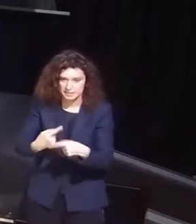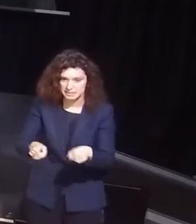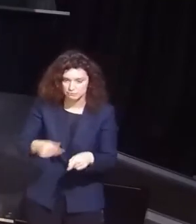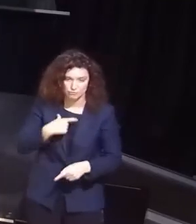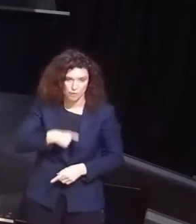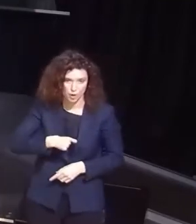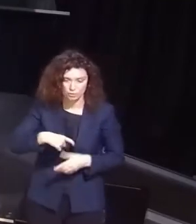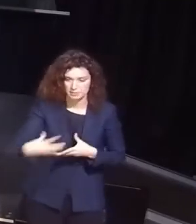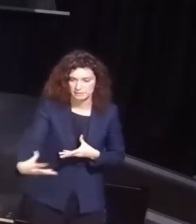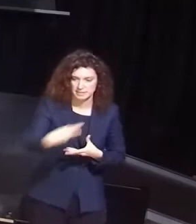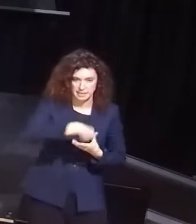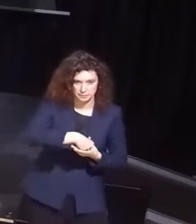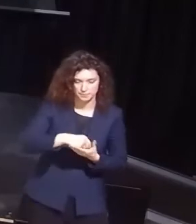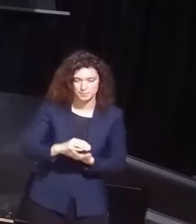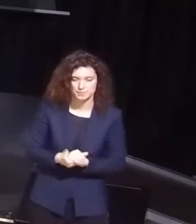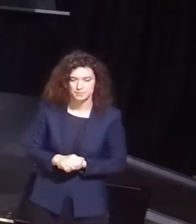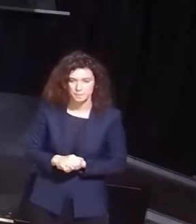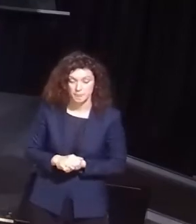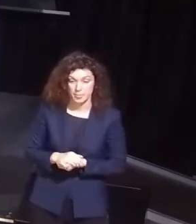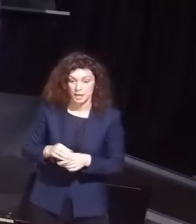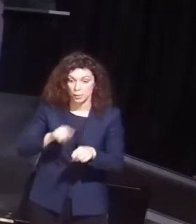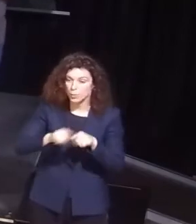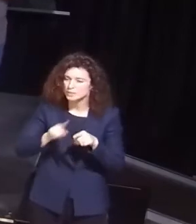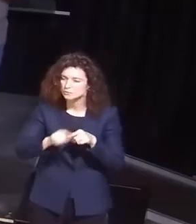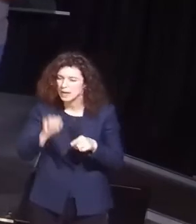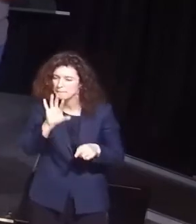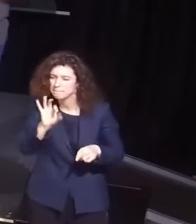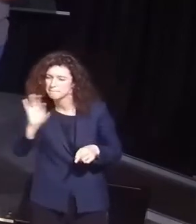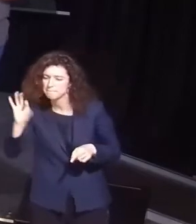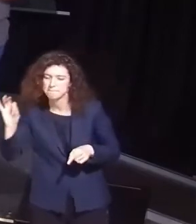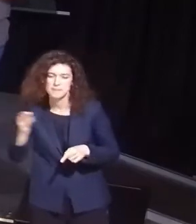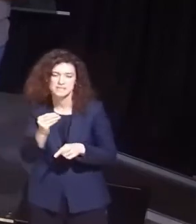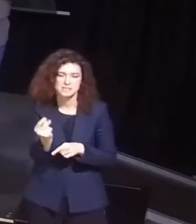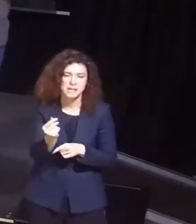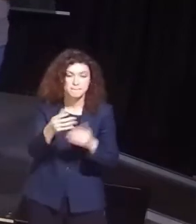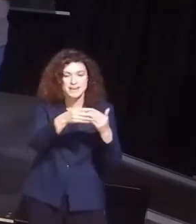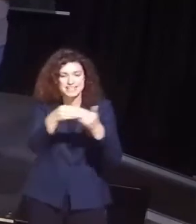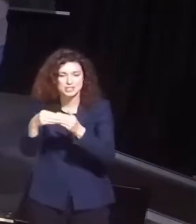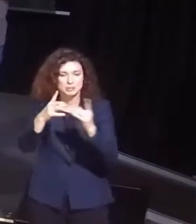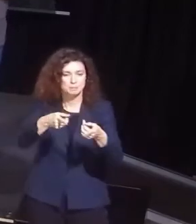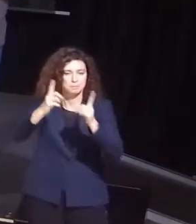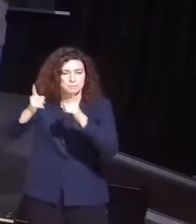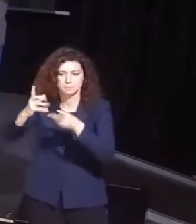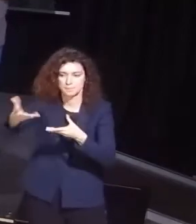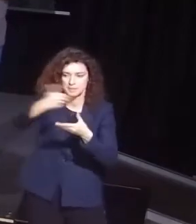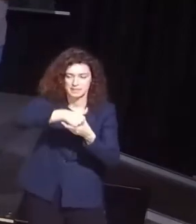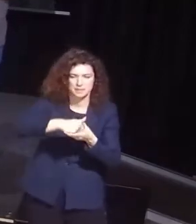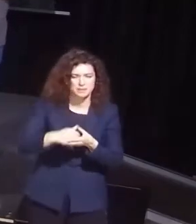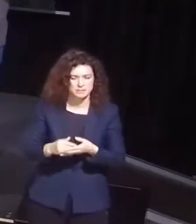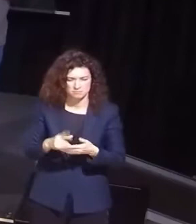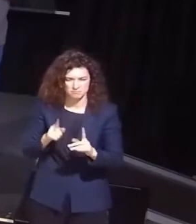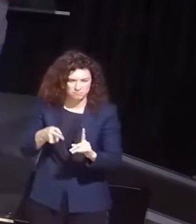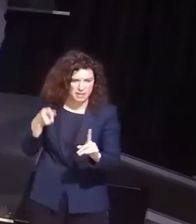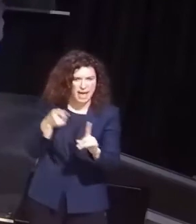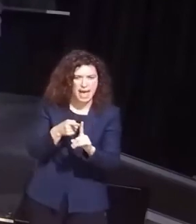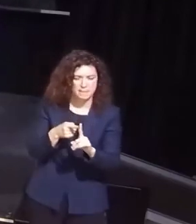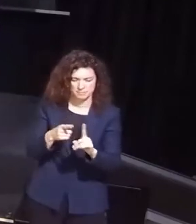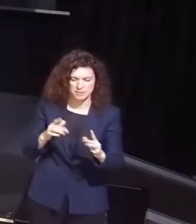and we try to get a few leadership types to join as well, And the purpose of these sprints is to build allyship